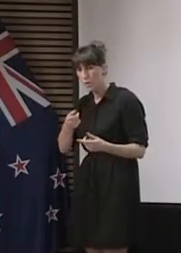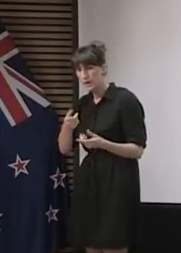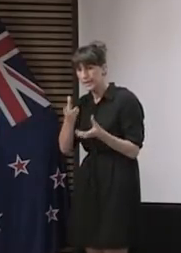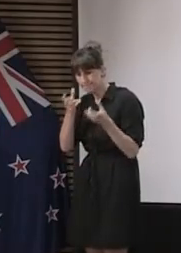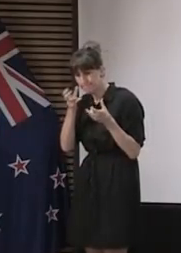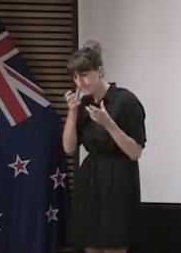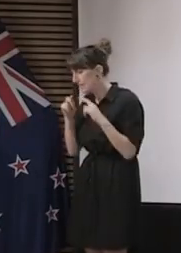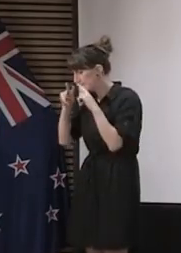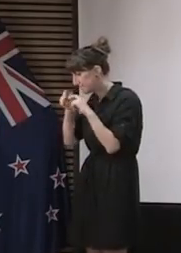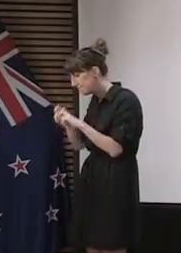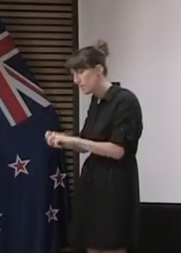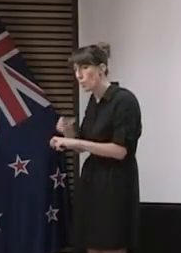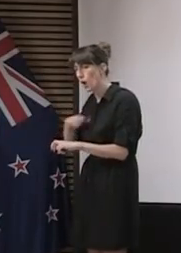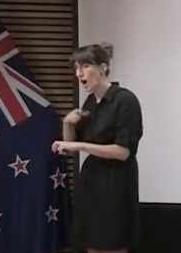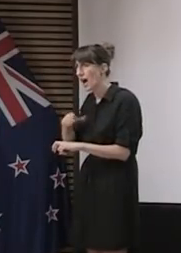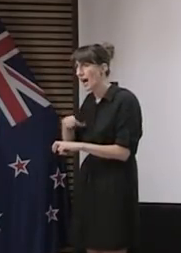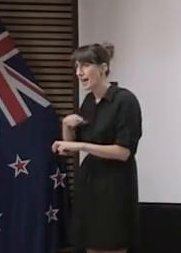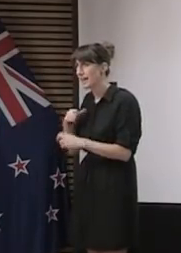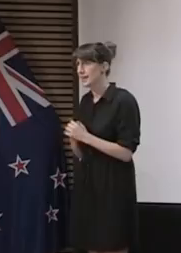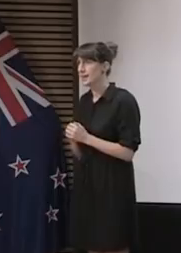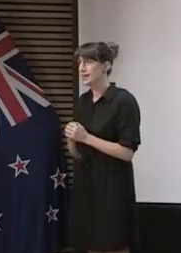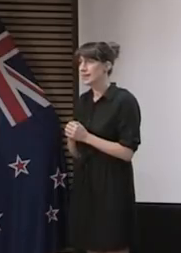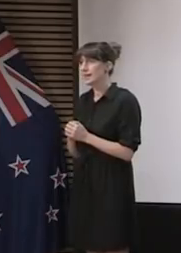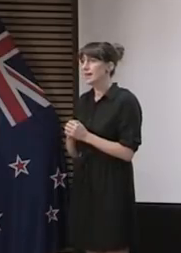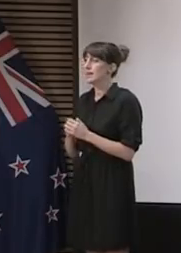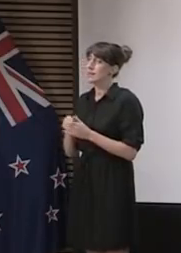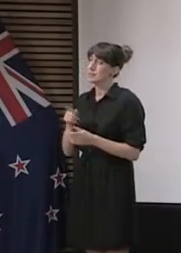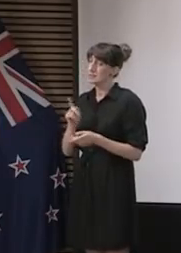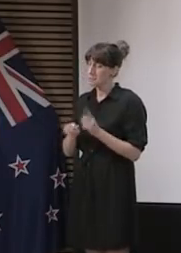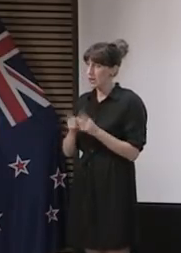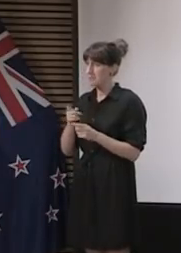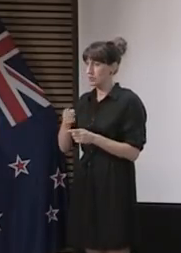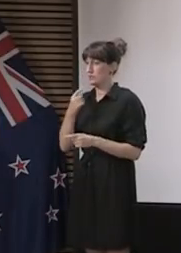That has tended to often be infront-line community healthcare because those are areaswhere we